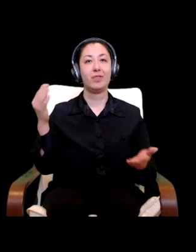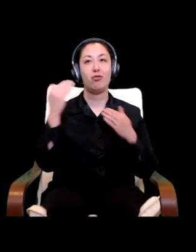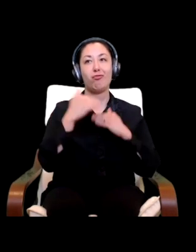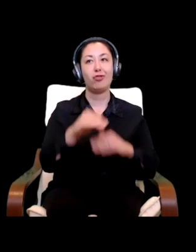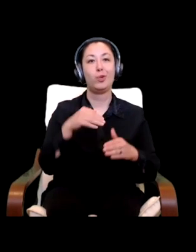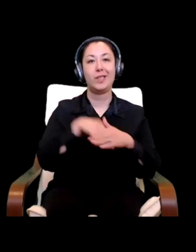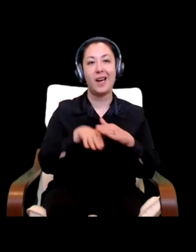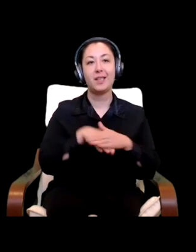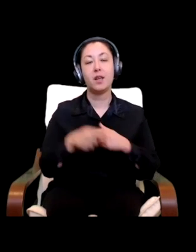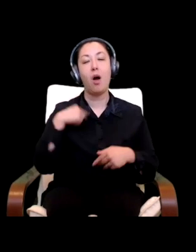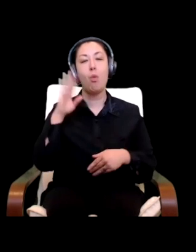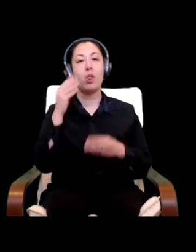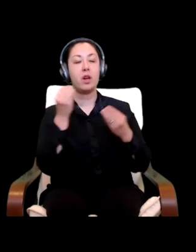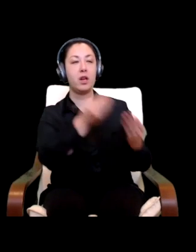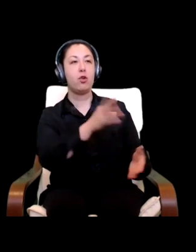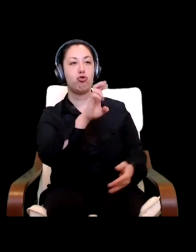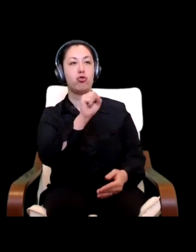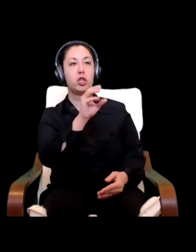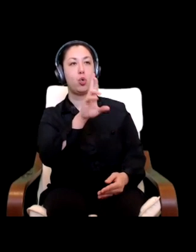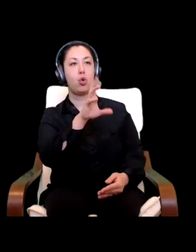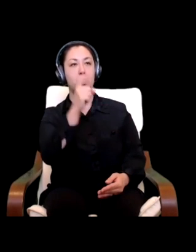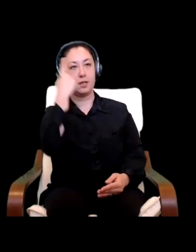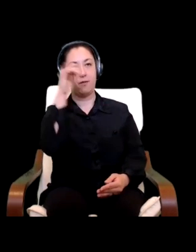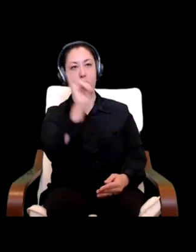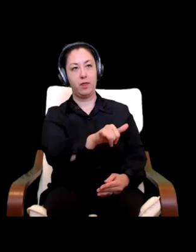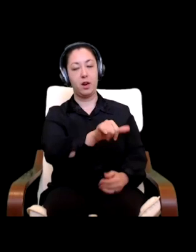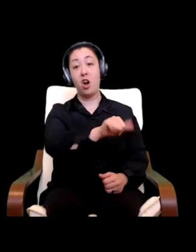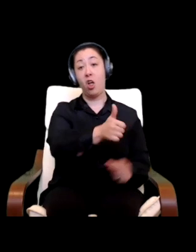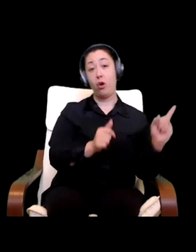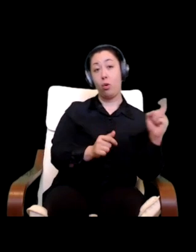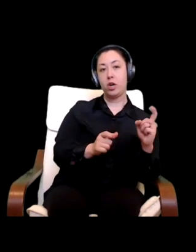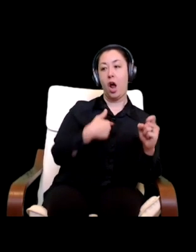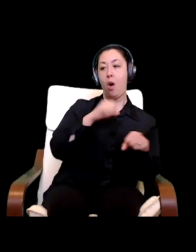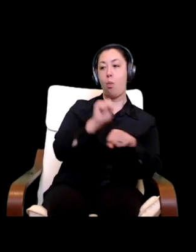One more question. I work in early intervention are there many